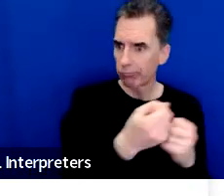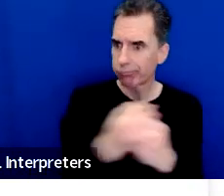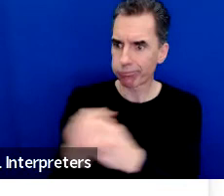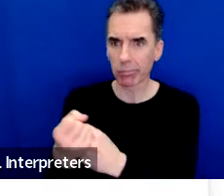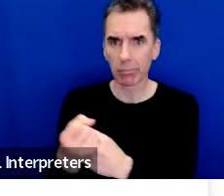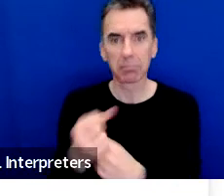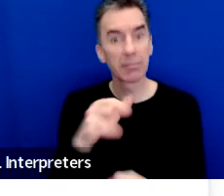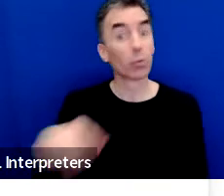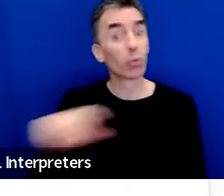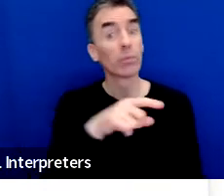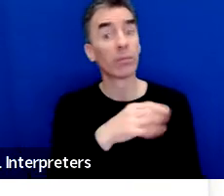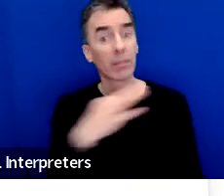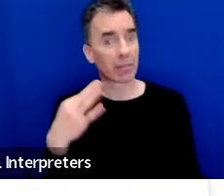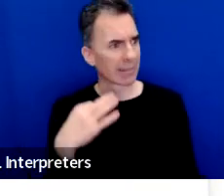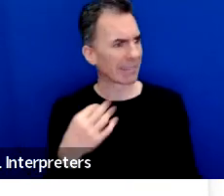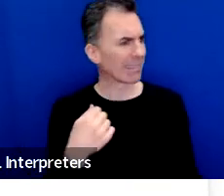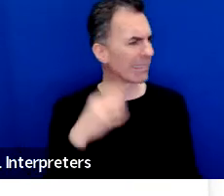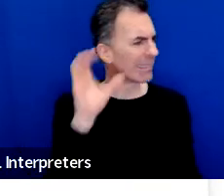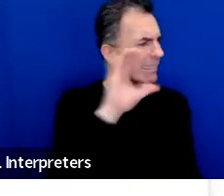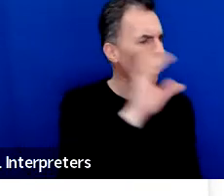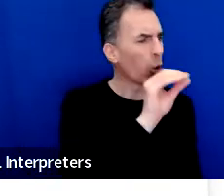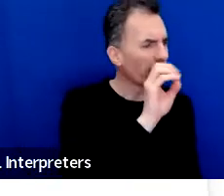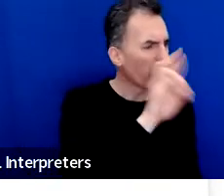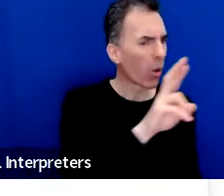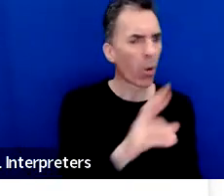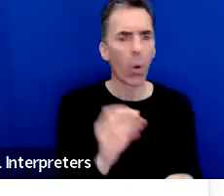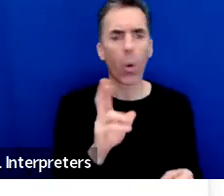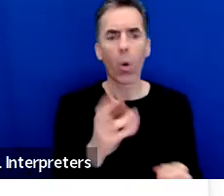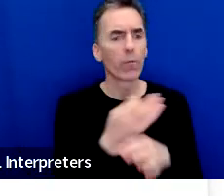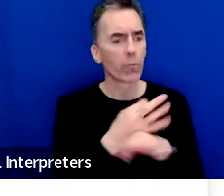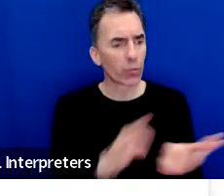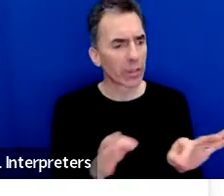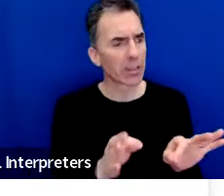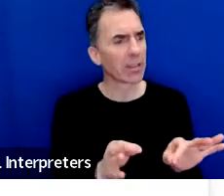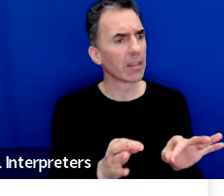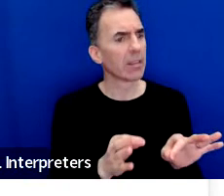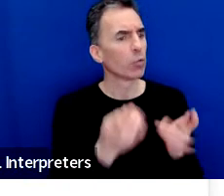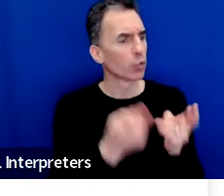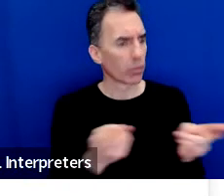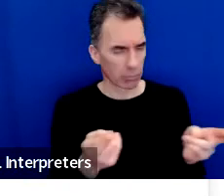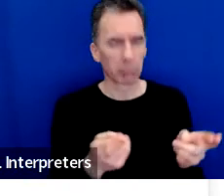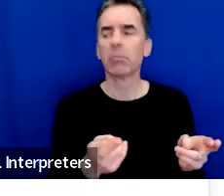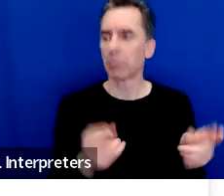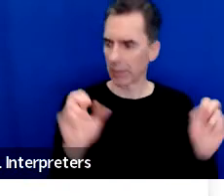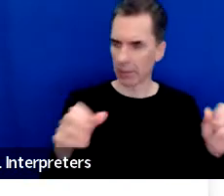for are and also zero cost materials for their courses. And you know, we've been hearing really positive feedback